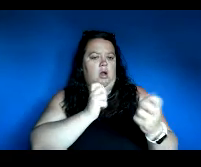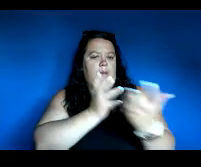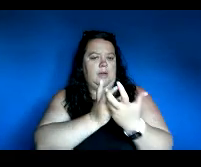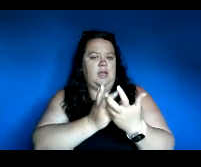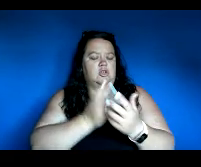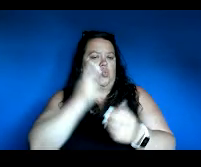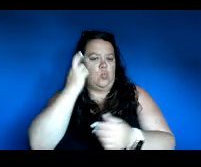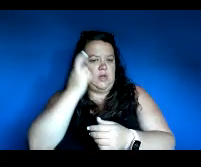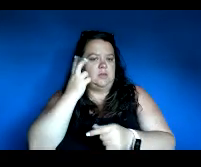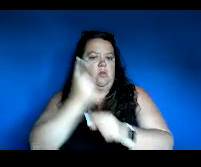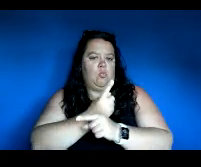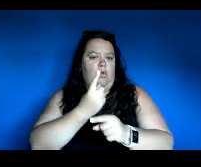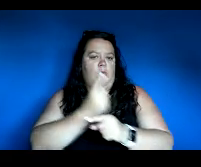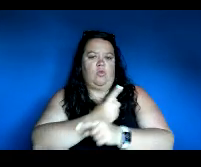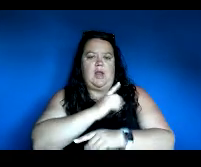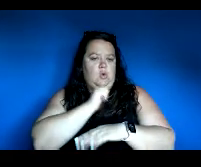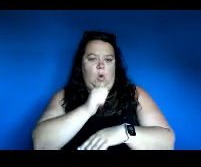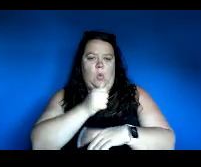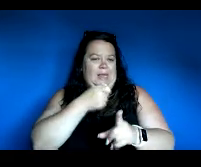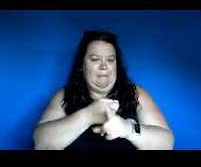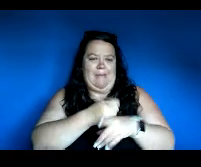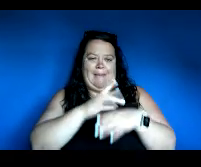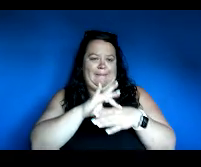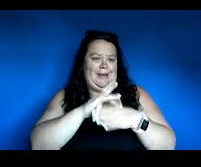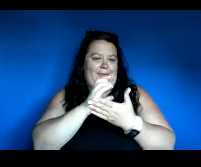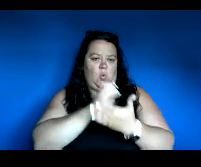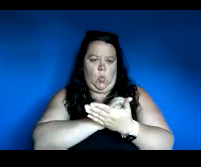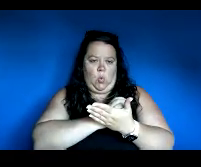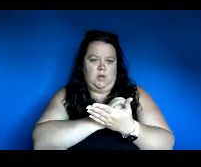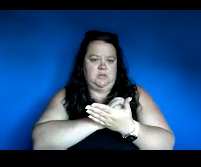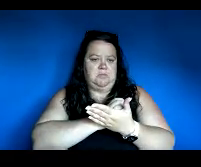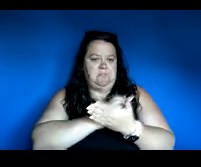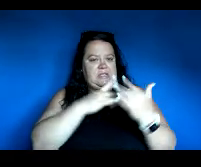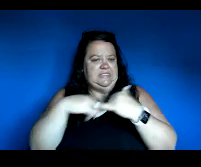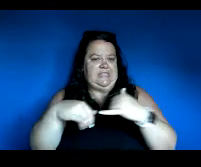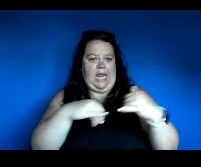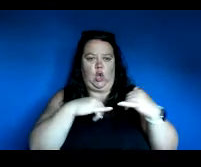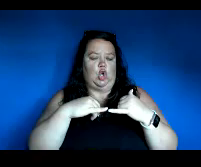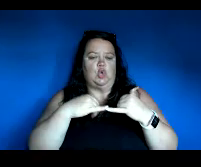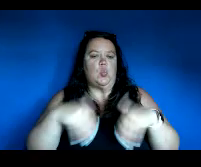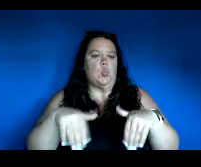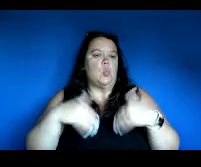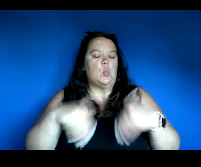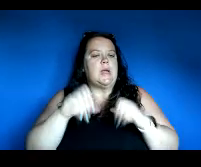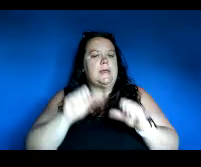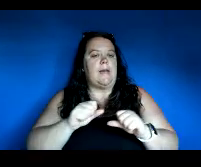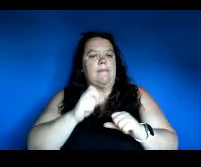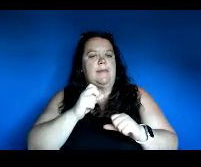and aren't a fundamental alteration, because the standards in those programs can be sometimes significantly higher.